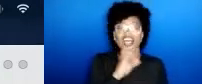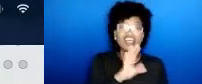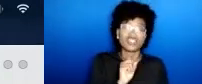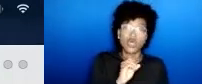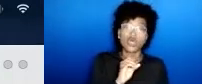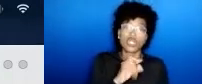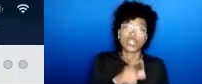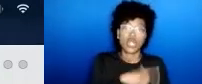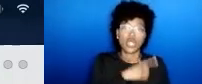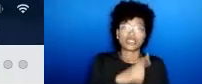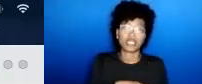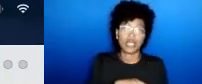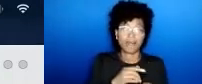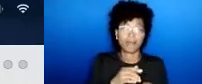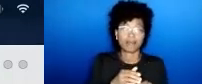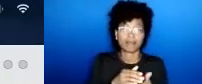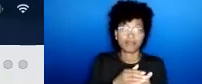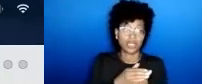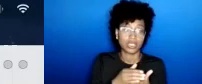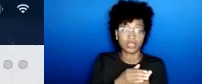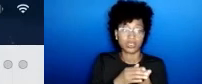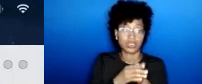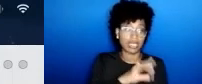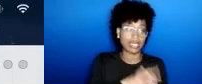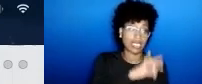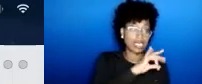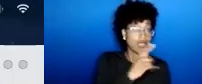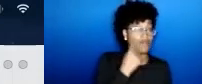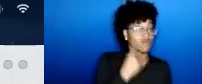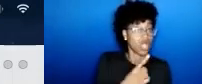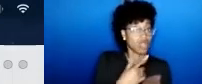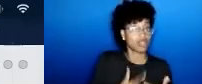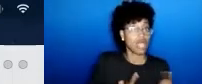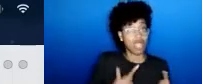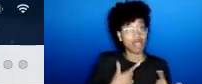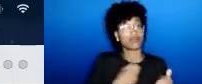got life-support going on. 07:19:32 If you should put in a support notice